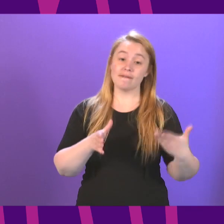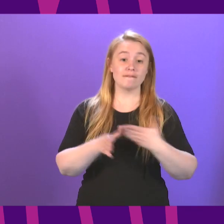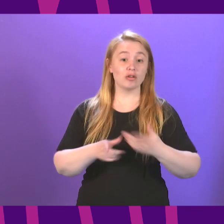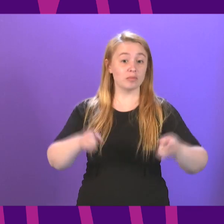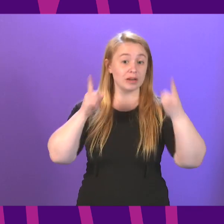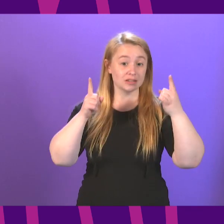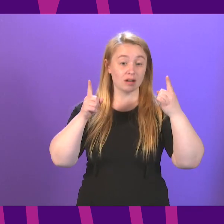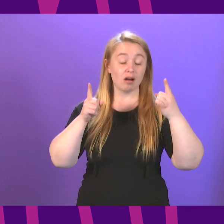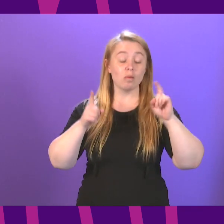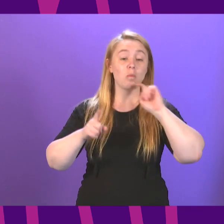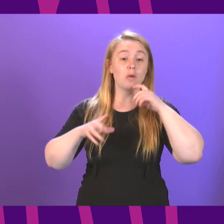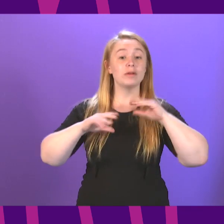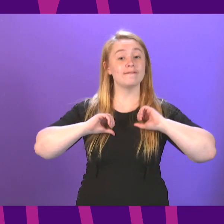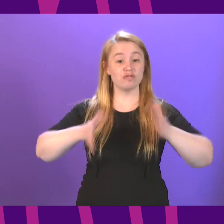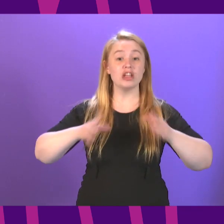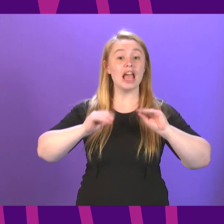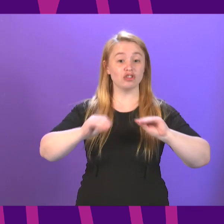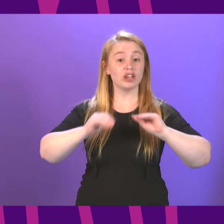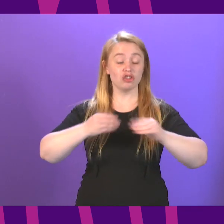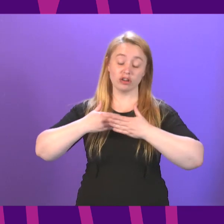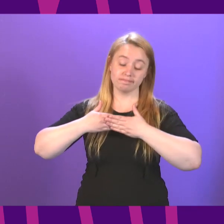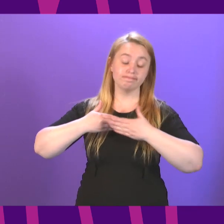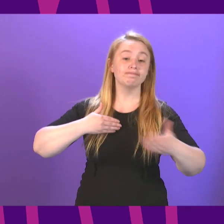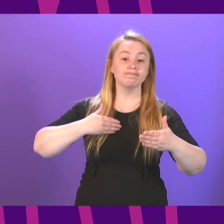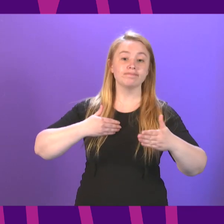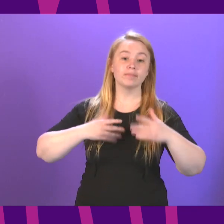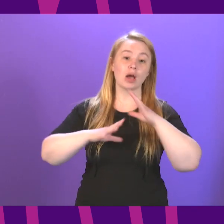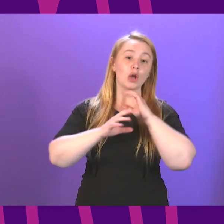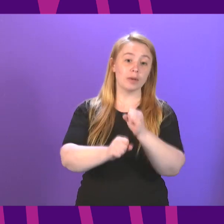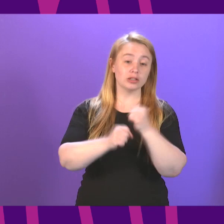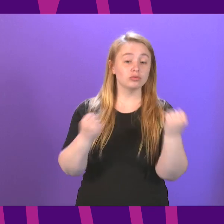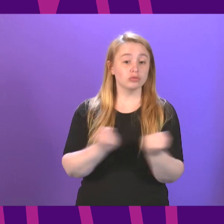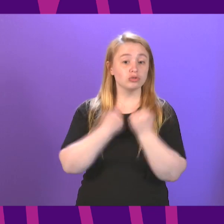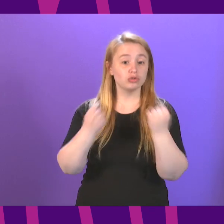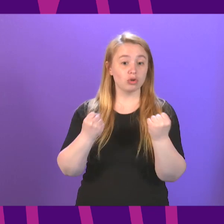tuition fees in Scotland. That is a commitment that I make very strongly, and I say that